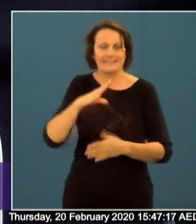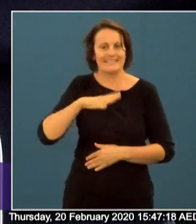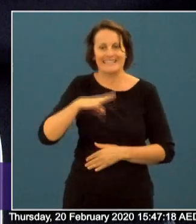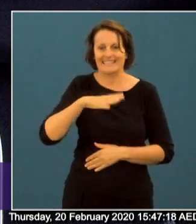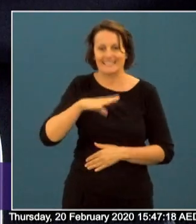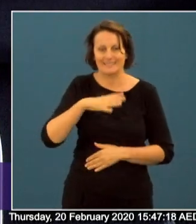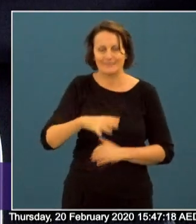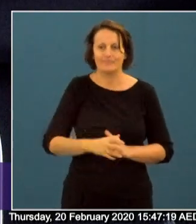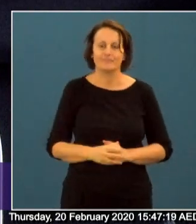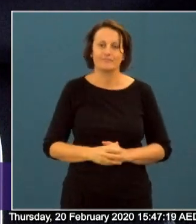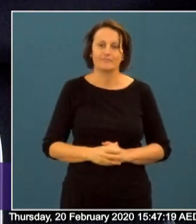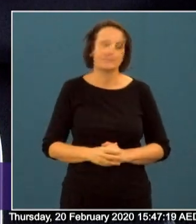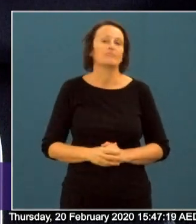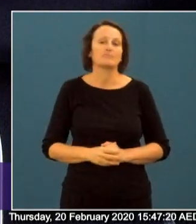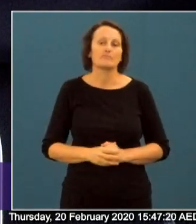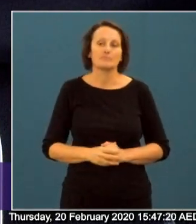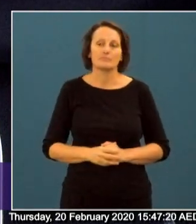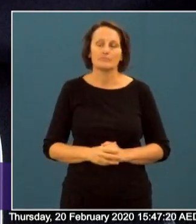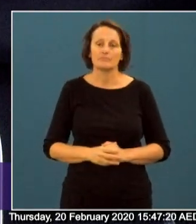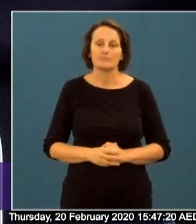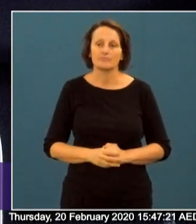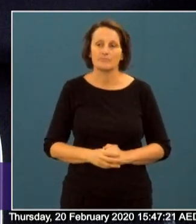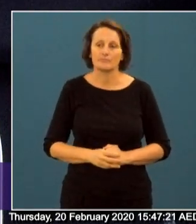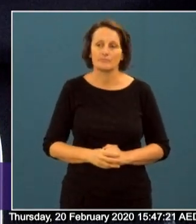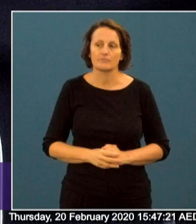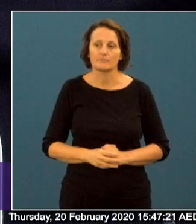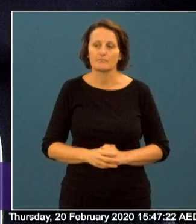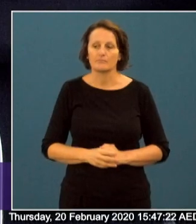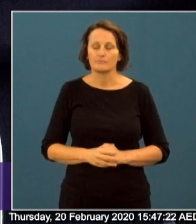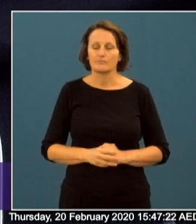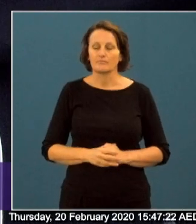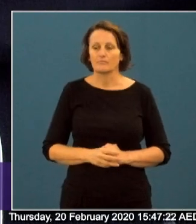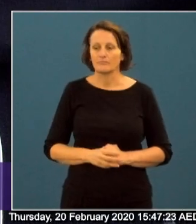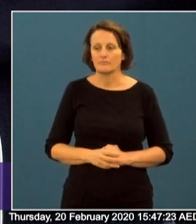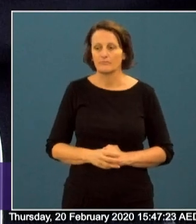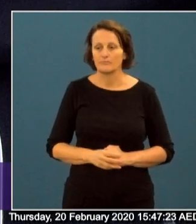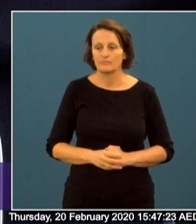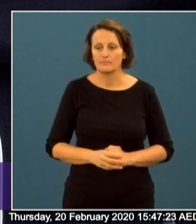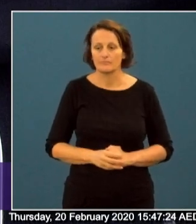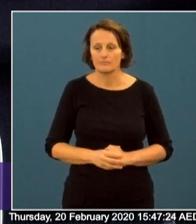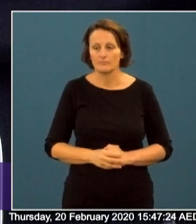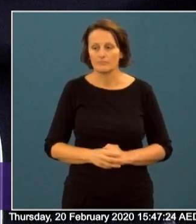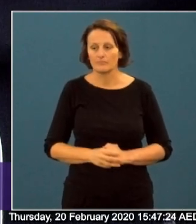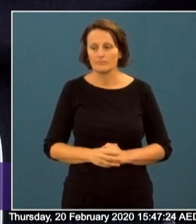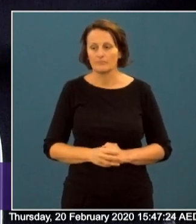but all of the mechanisms that currently exist to extend and enhance how we meet the needs of people